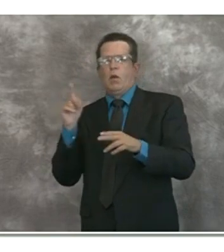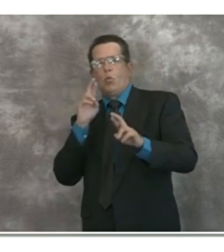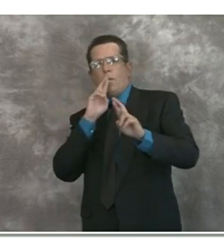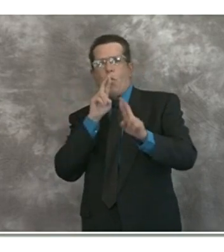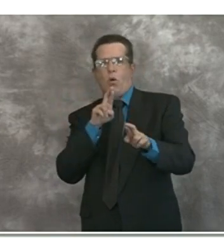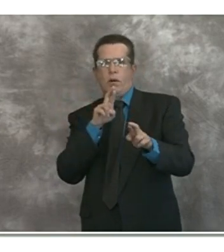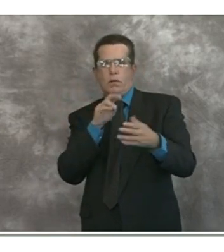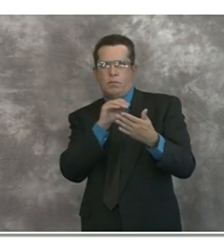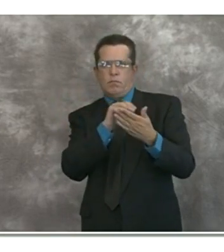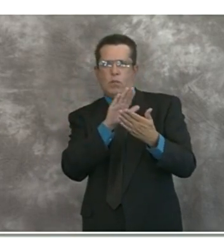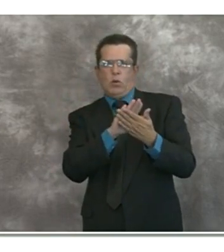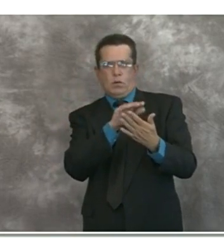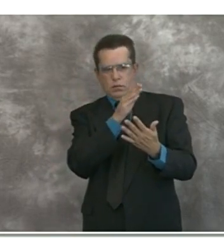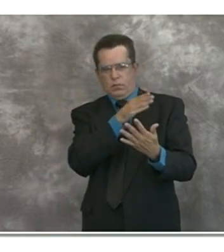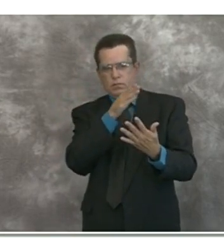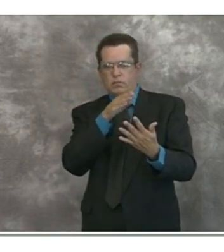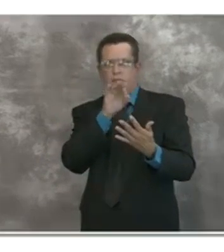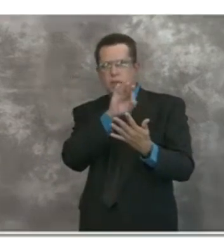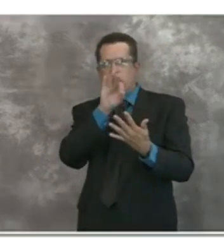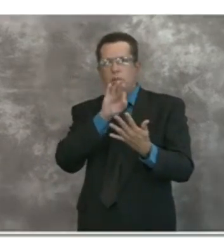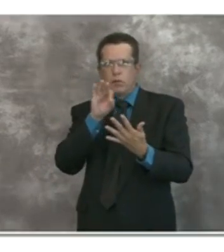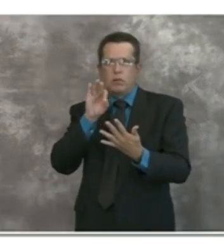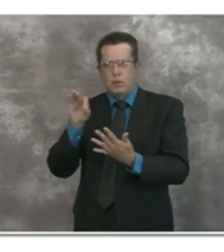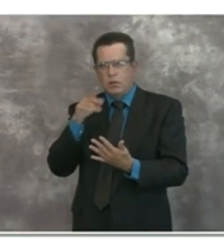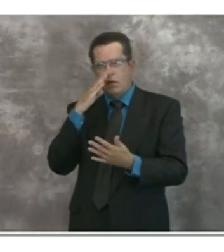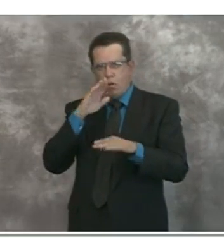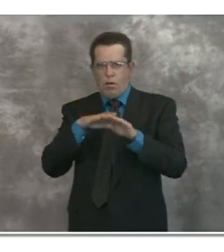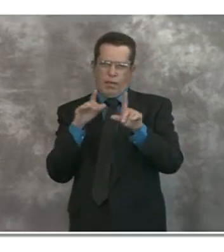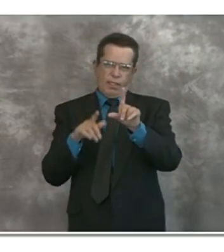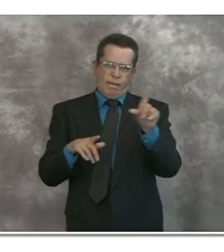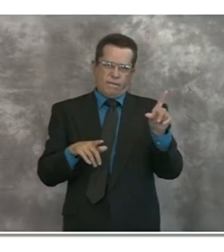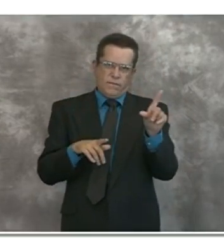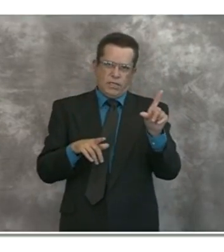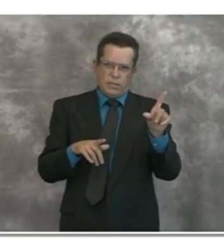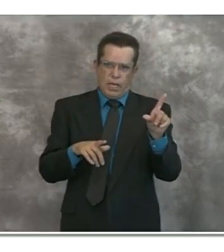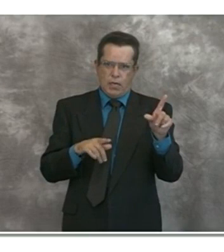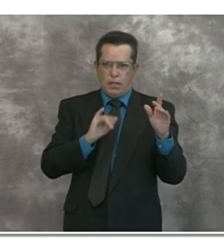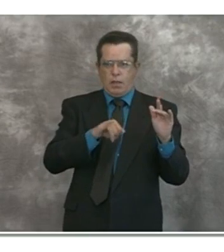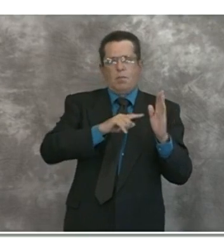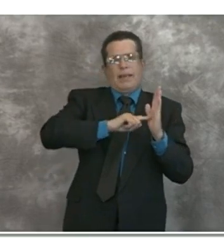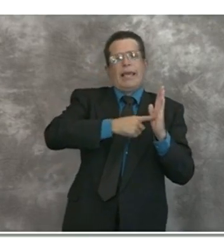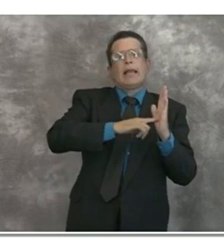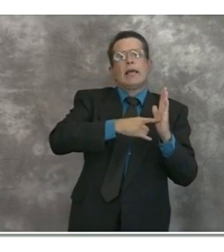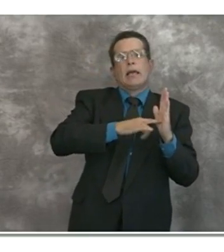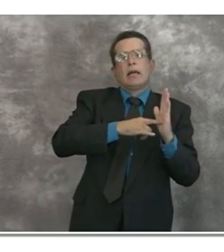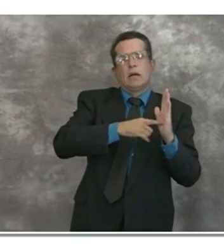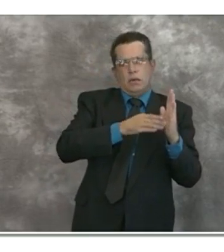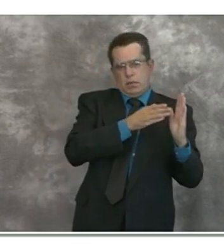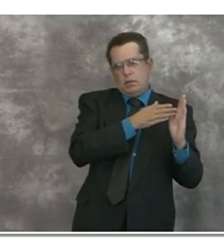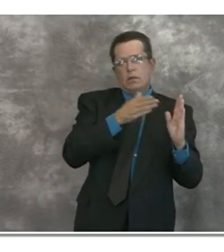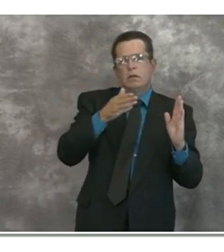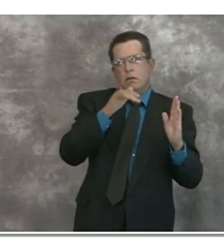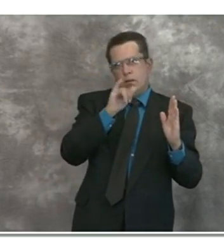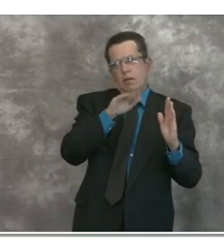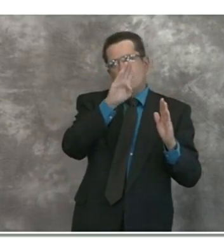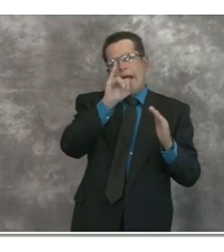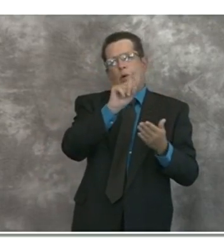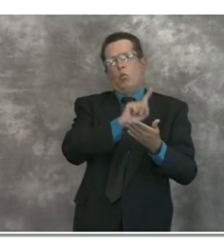DIEGO COUNTY RESIDENTS. NEW CASES BY DATE REPORTED. AND ON THE LEFT SIDE YOU CAN SEE FROM